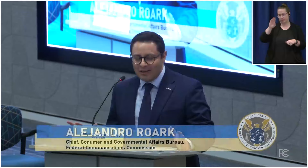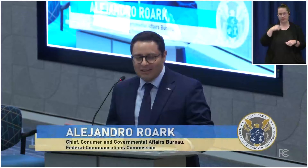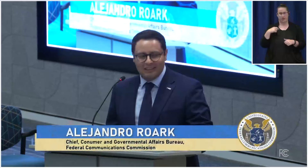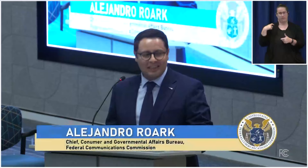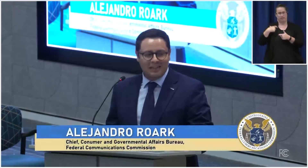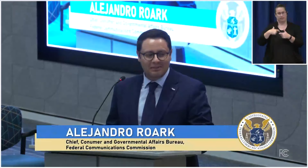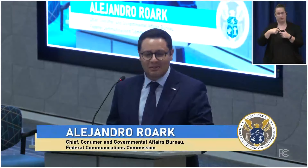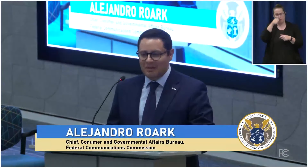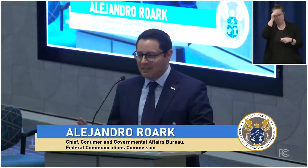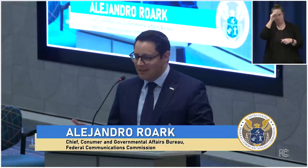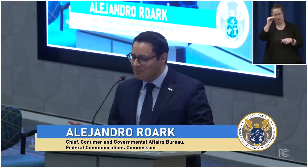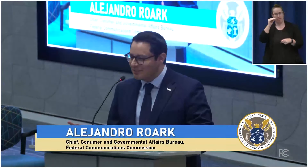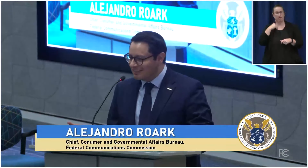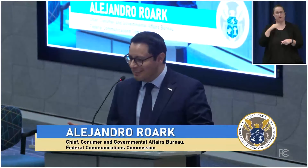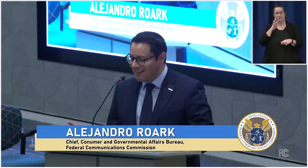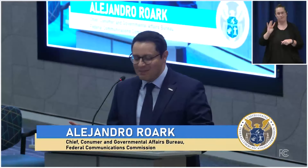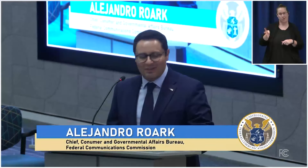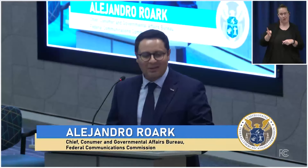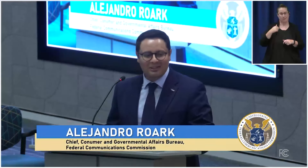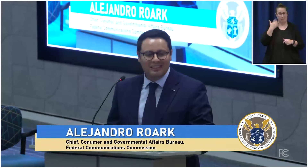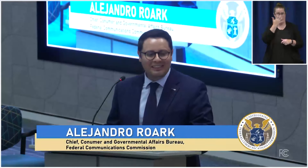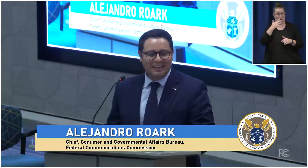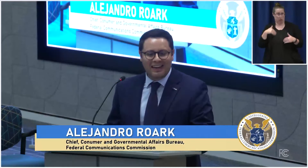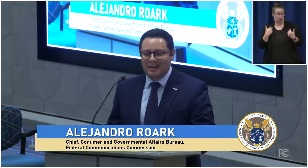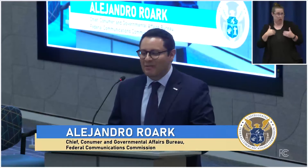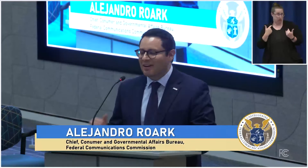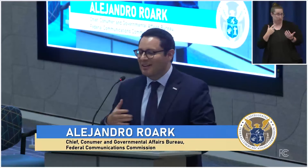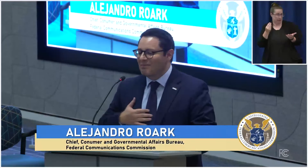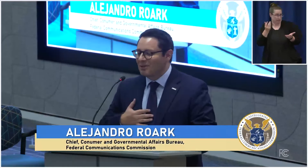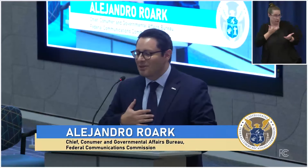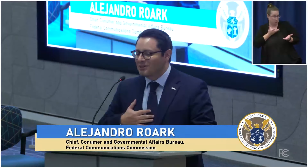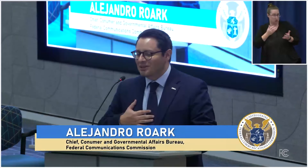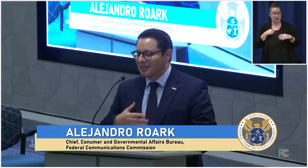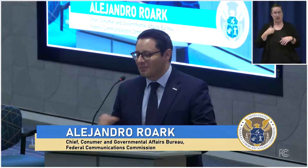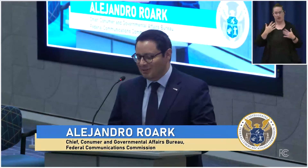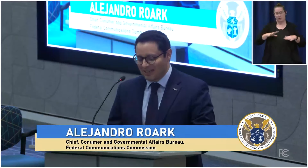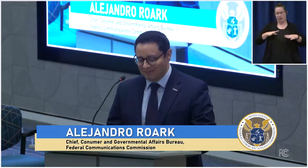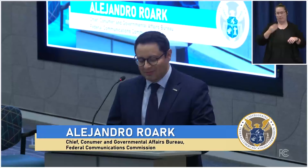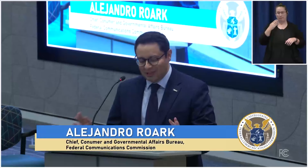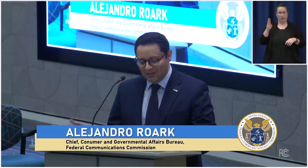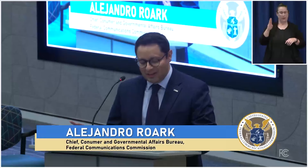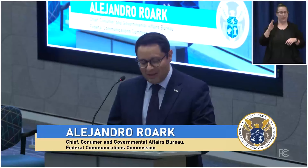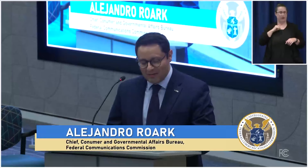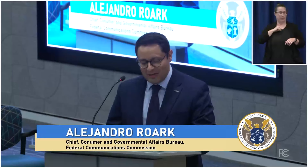I'M THE CHIEF OF THE CONSUMER AND GOVERNMENT AFFAIRS BUREAU. I AM A LATINO MALE IN MY 40S.